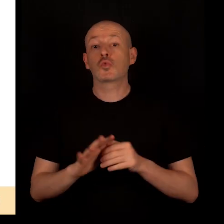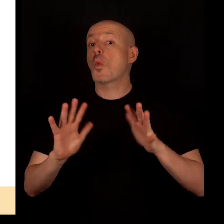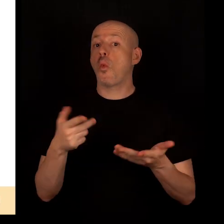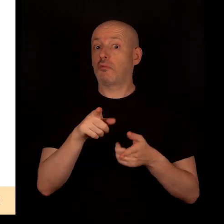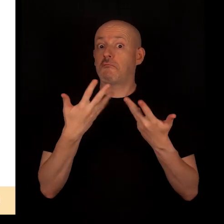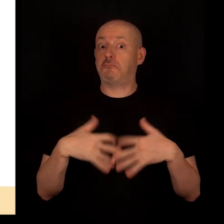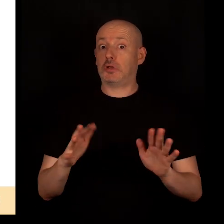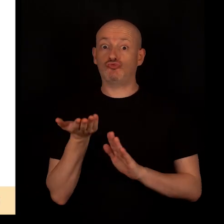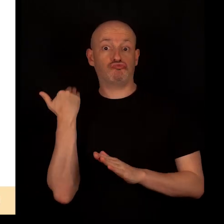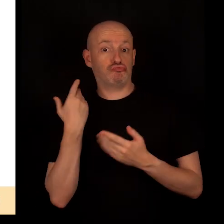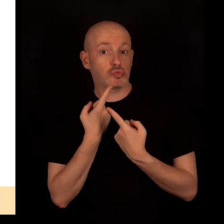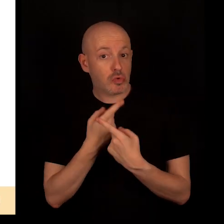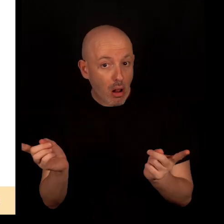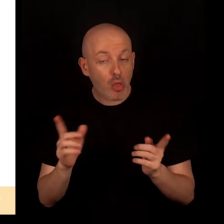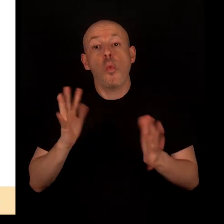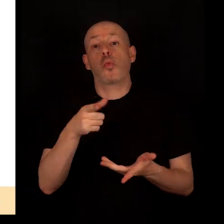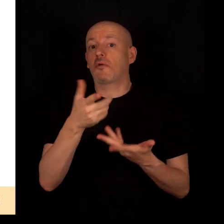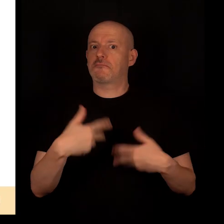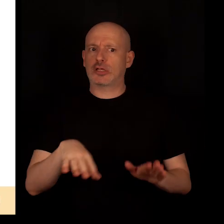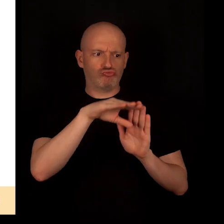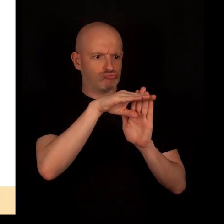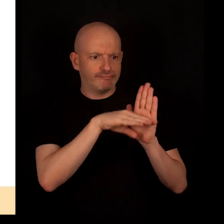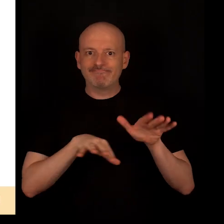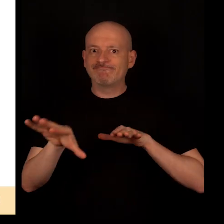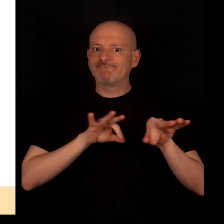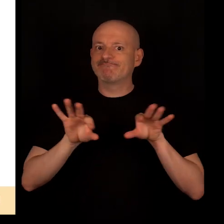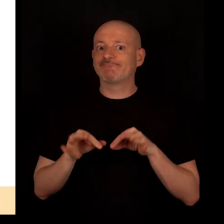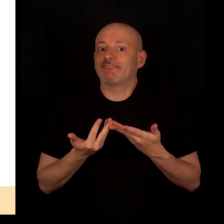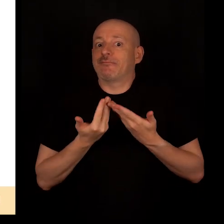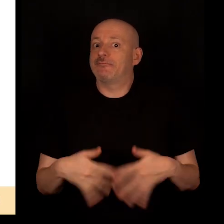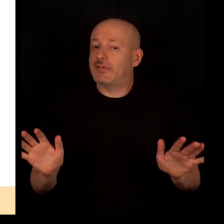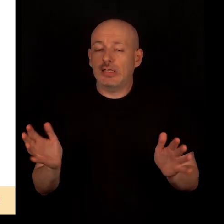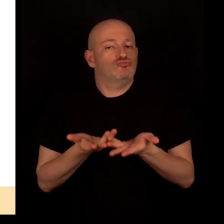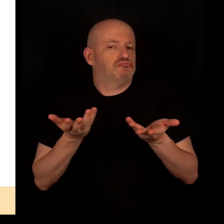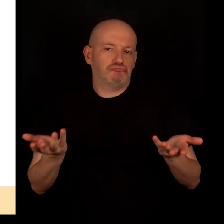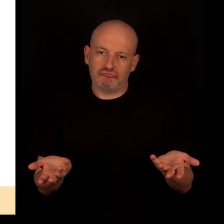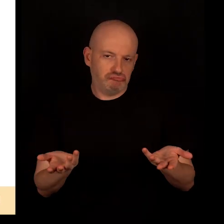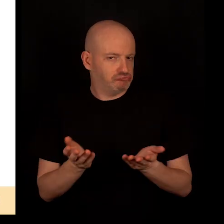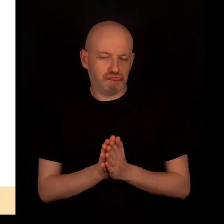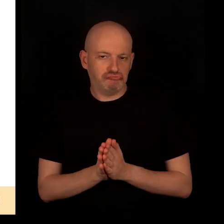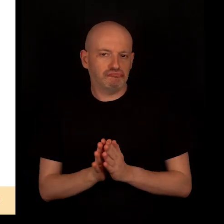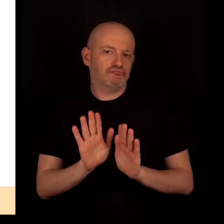Or you already have an open call. Or you already have a list of selected candidates.